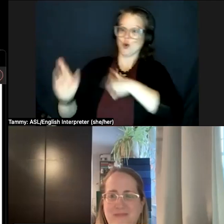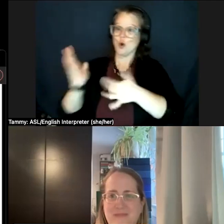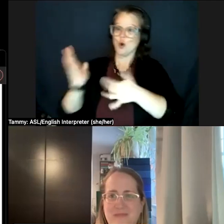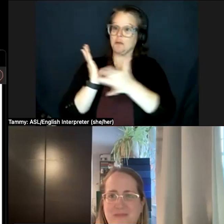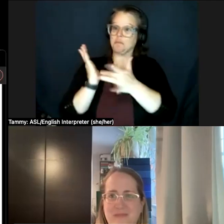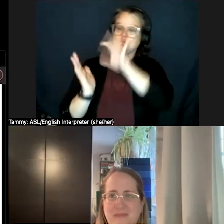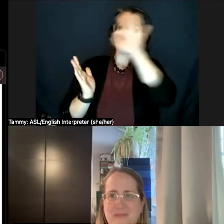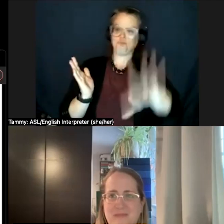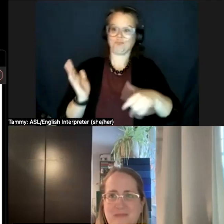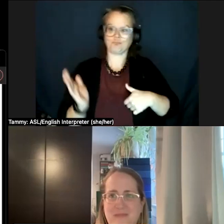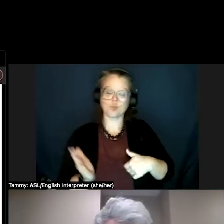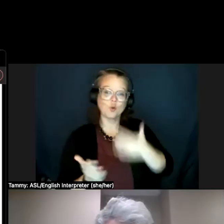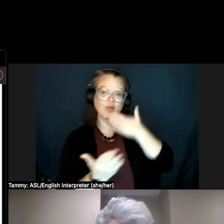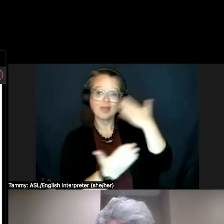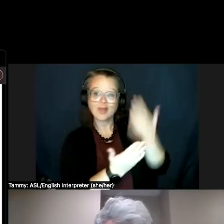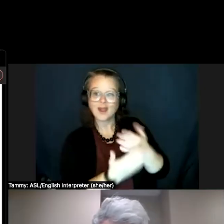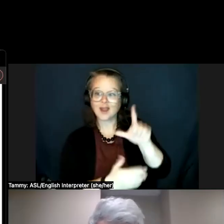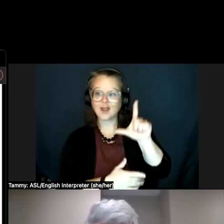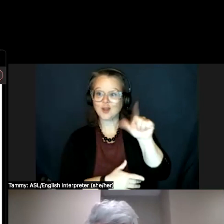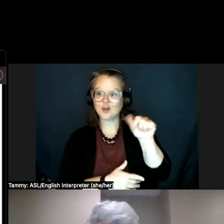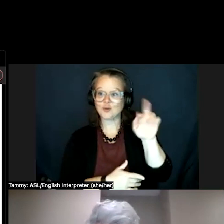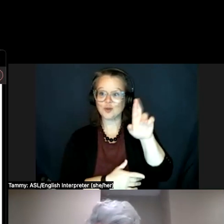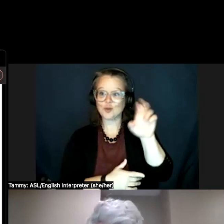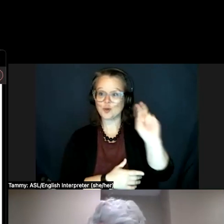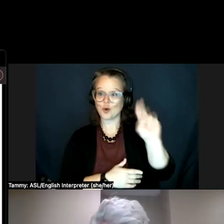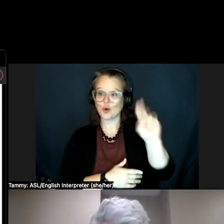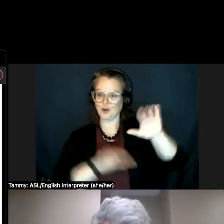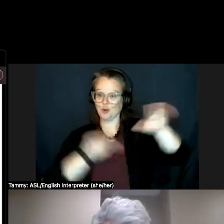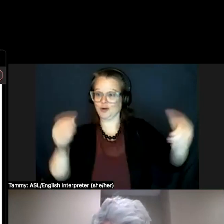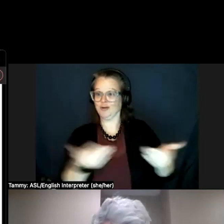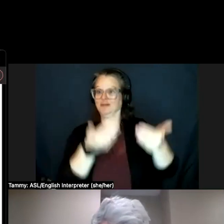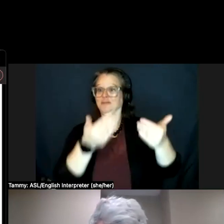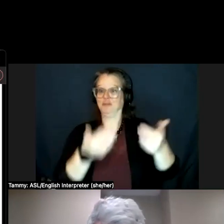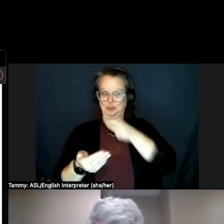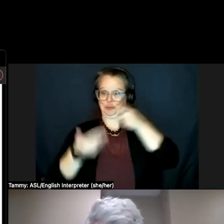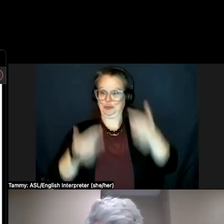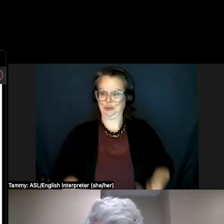appreciate being on the call. Of course, I've got something related to the transportation